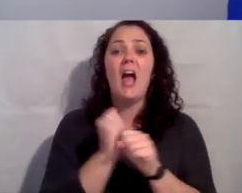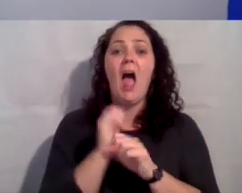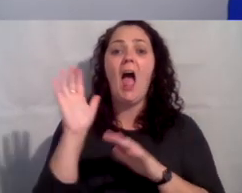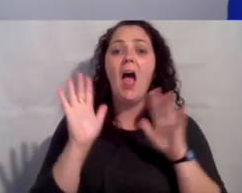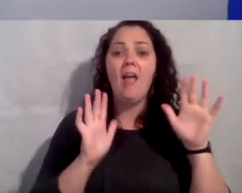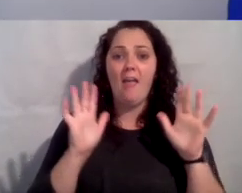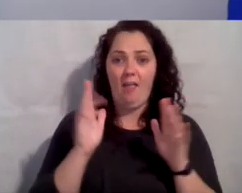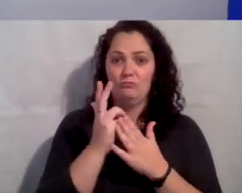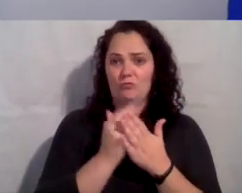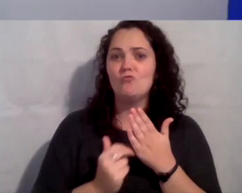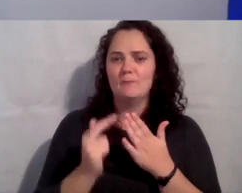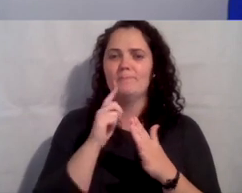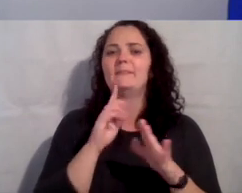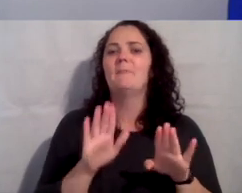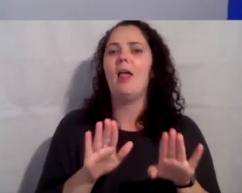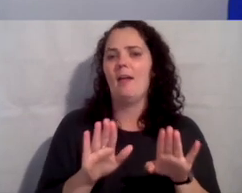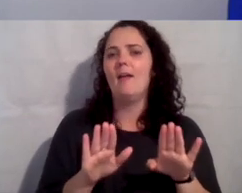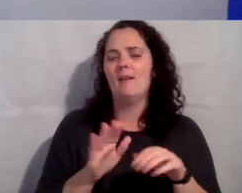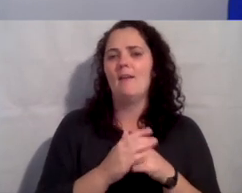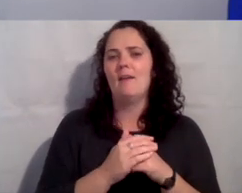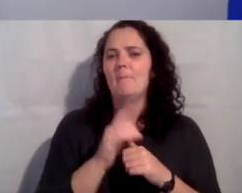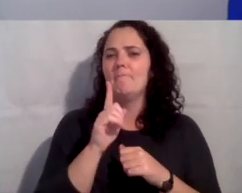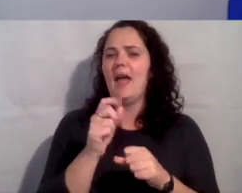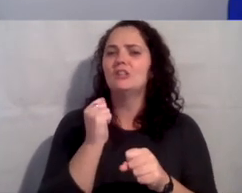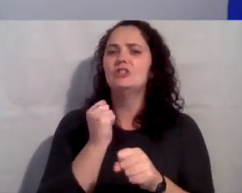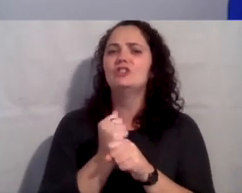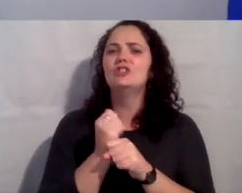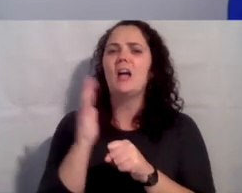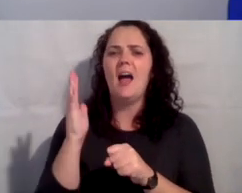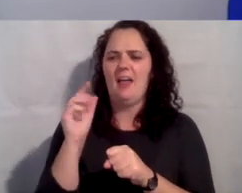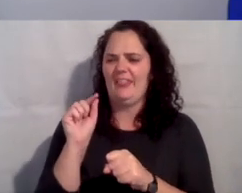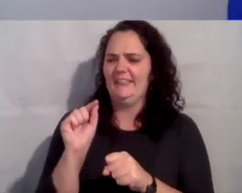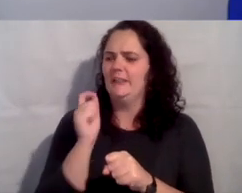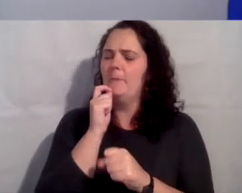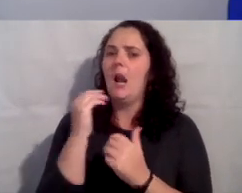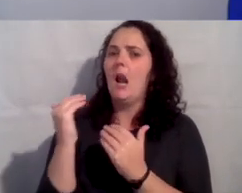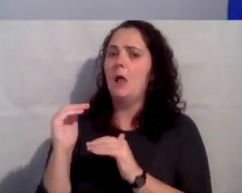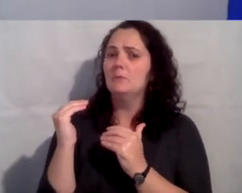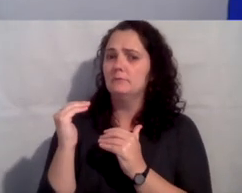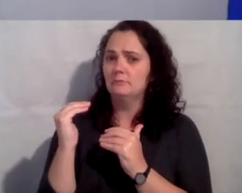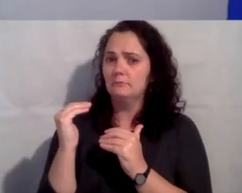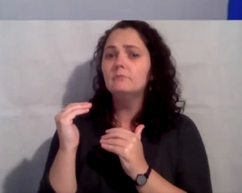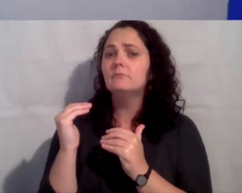But I find in my experience that gesture drawing sometimes can be quite limited in its application. Oftentimes gesture drawing is thought of